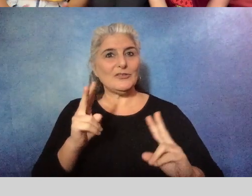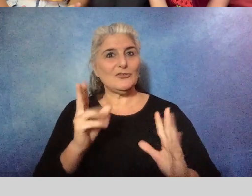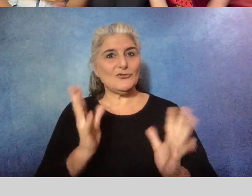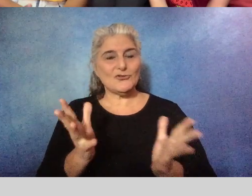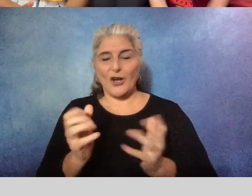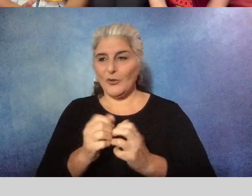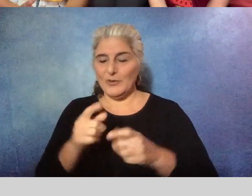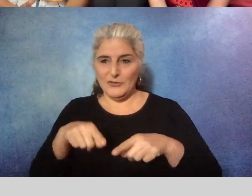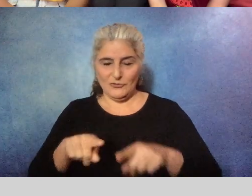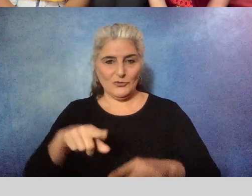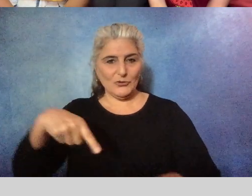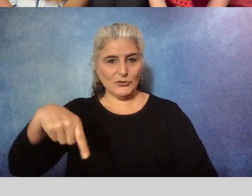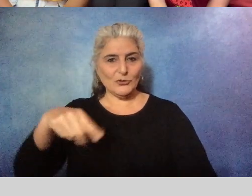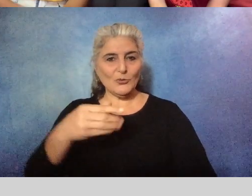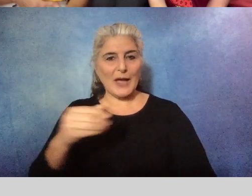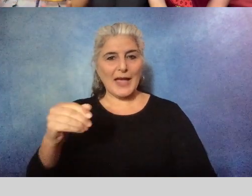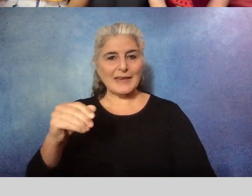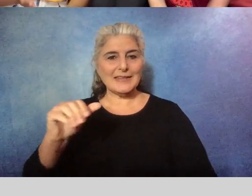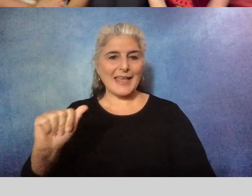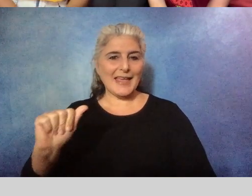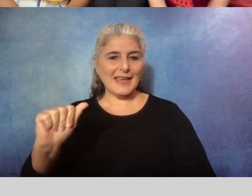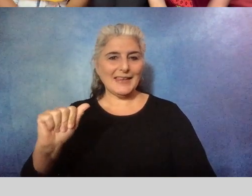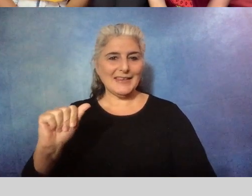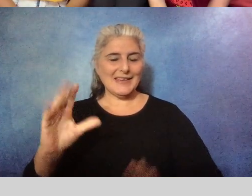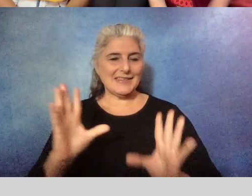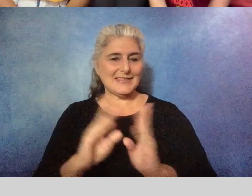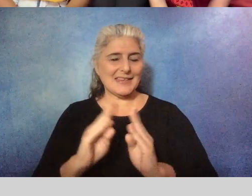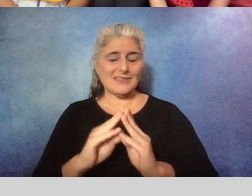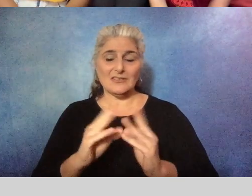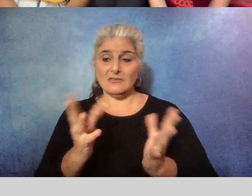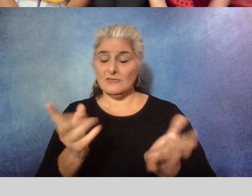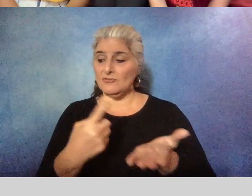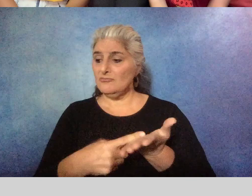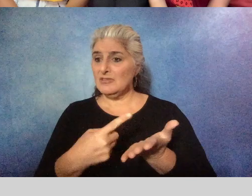on the Q&A session to talk about any details you,